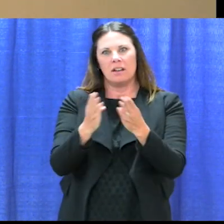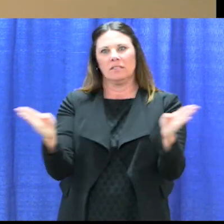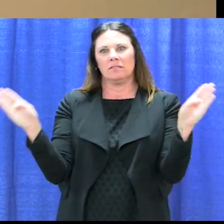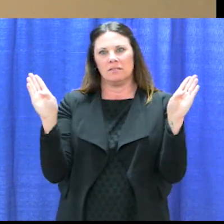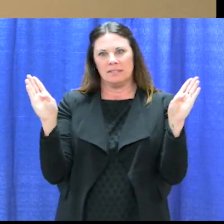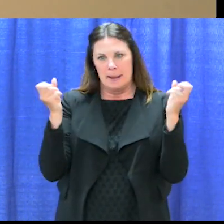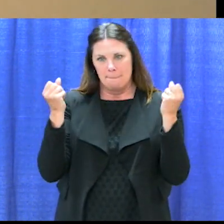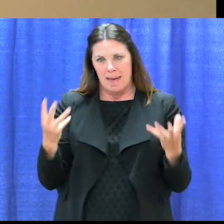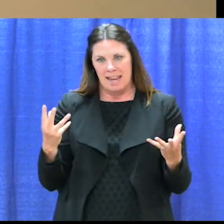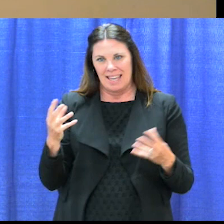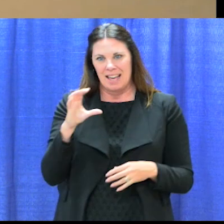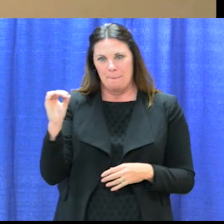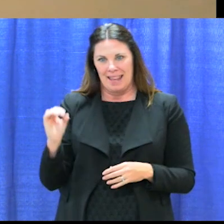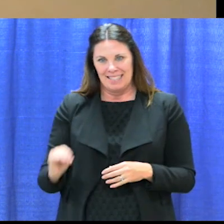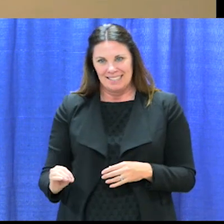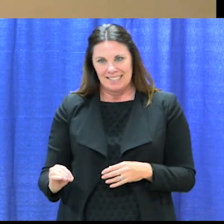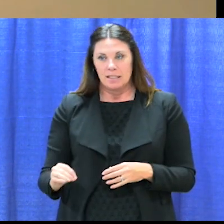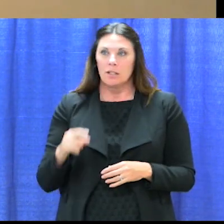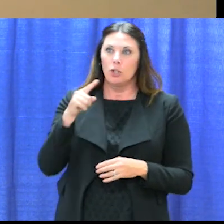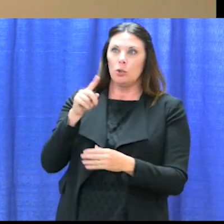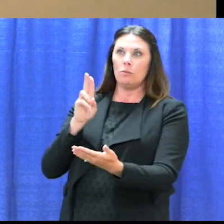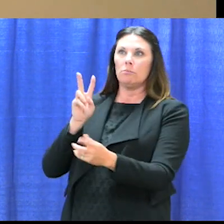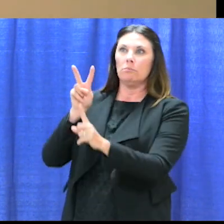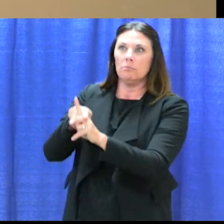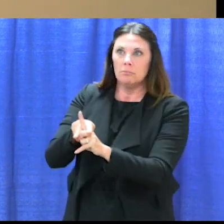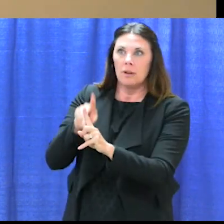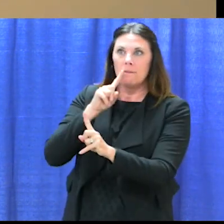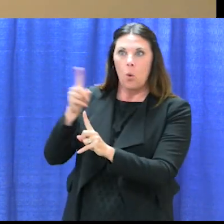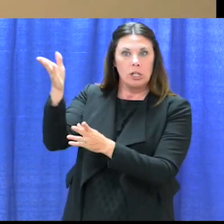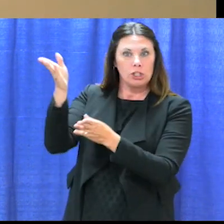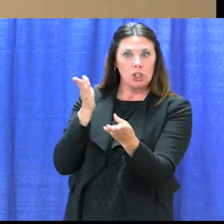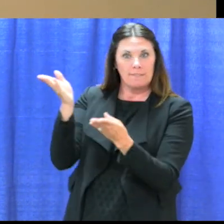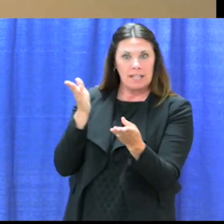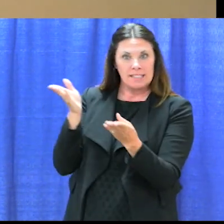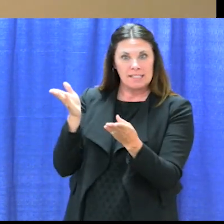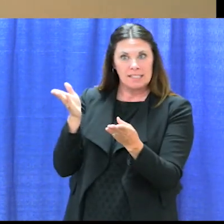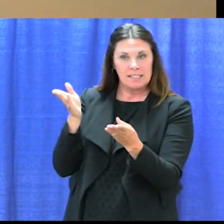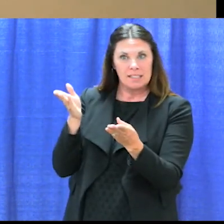Anytime you subscribe to any kind of service we're just trying to ascertain the question